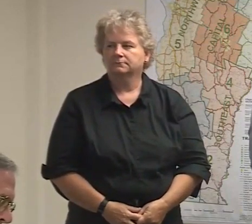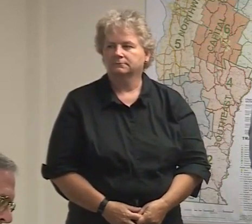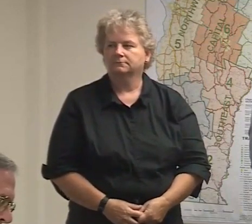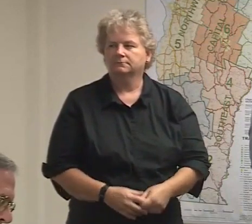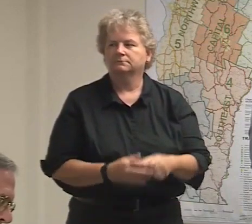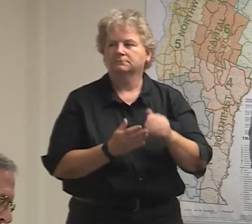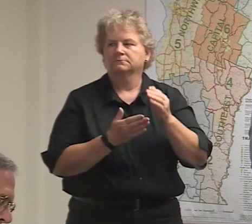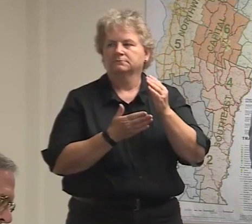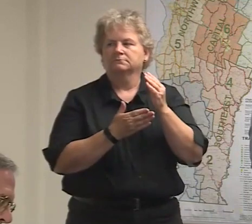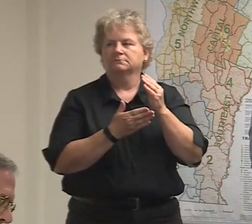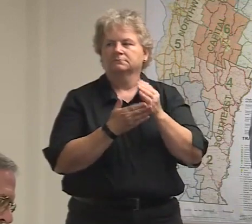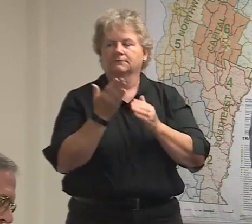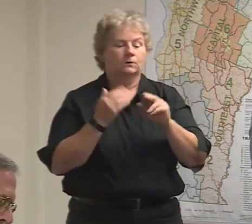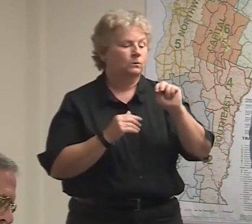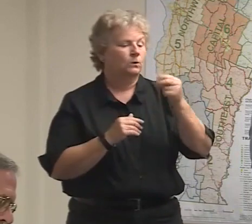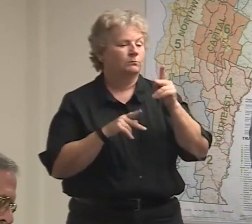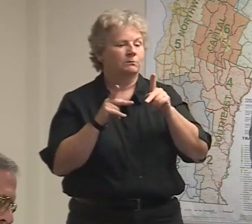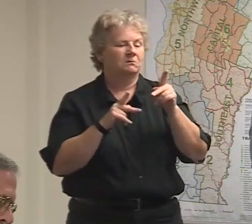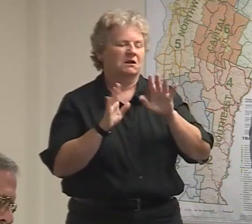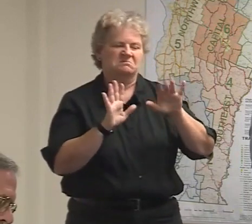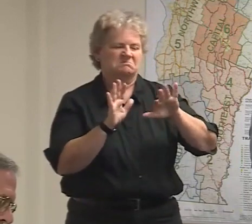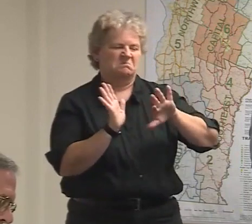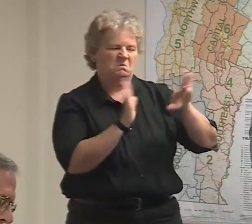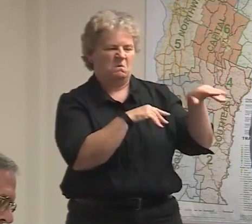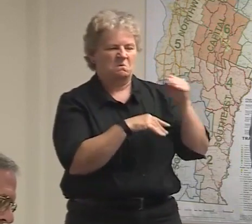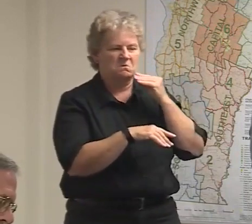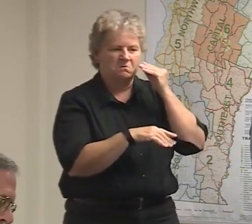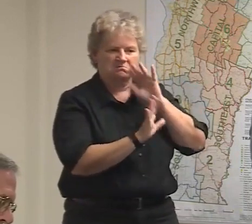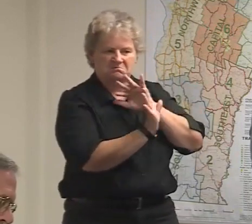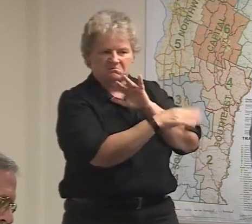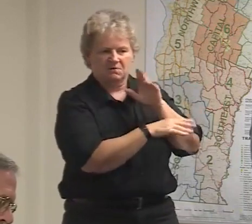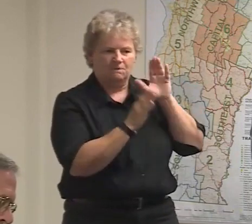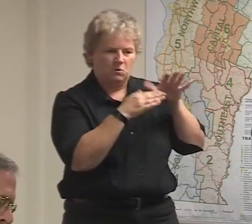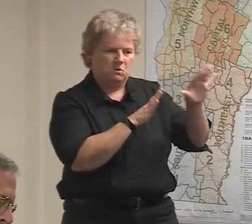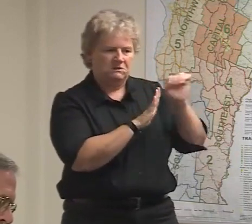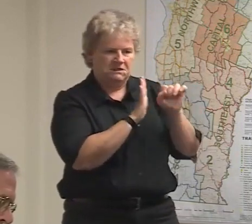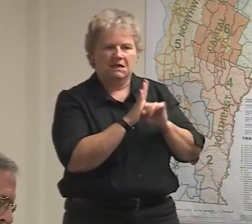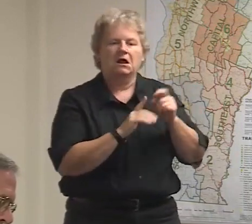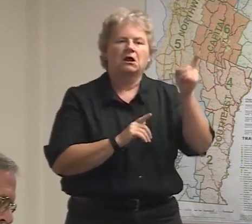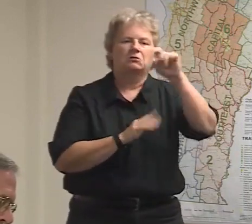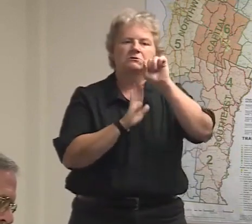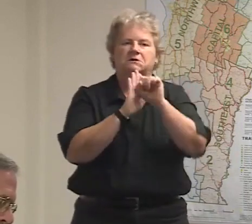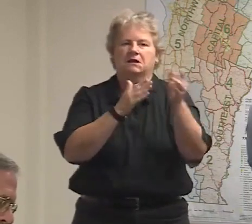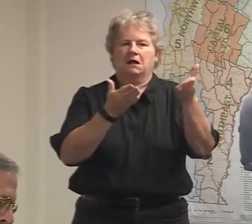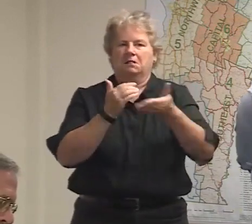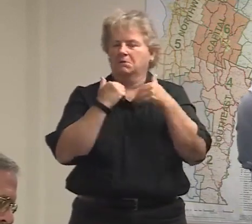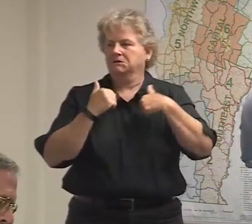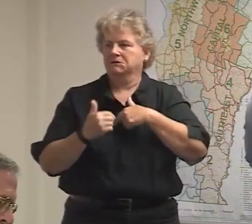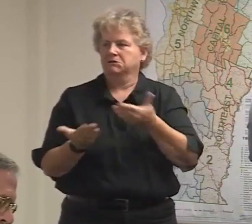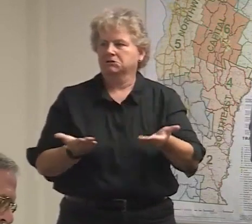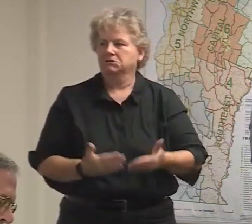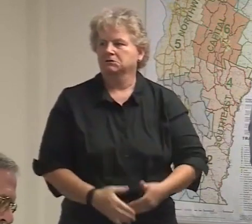I KNOW THAT WE HAVE RETURNED A COUPLE OF NEW HAMPSHIRE TEAMS BACK ACROSS THE BORDER AS THEY WERE DEALING WITH SOME OF THEIR OWN ISSUES.